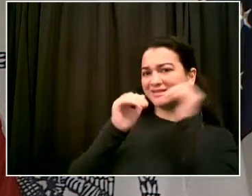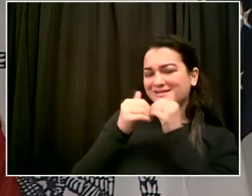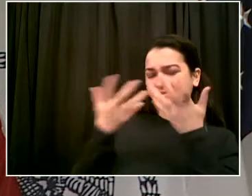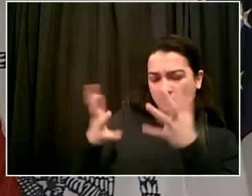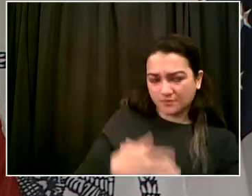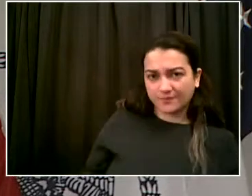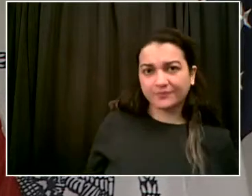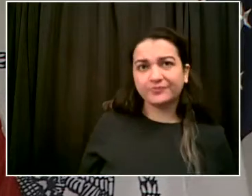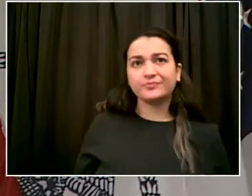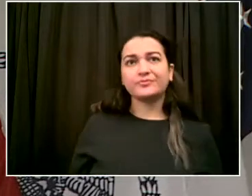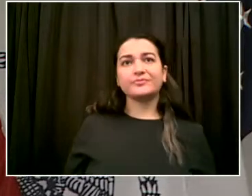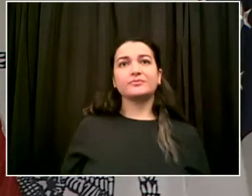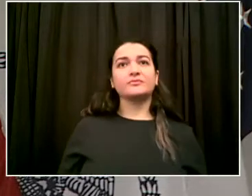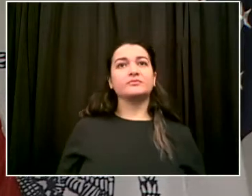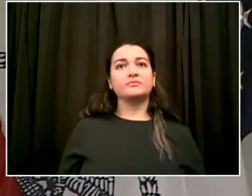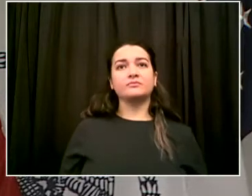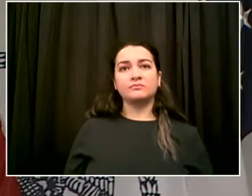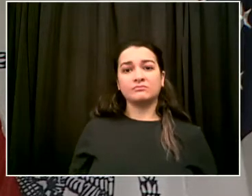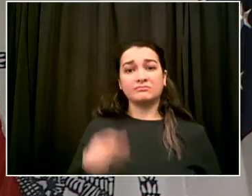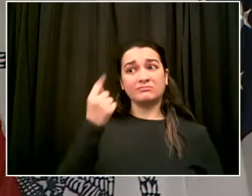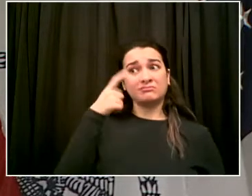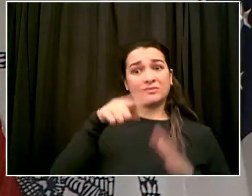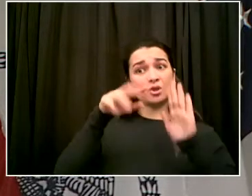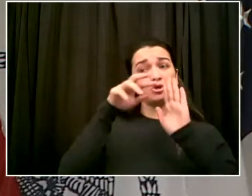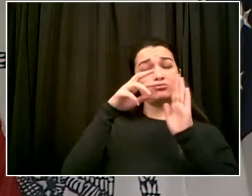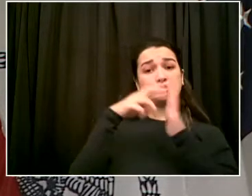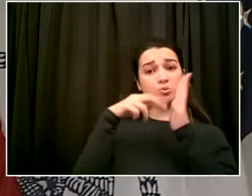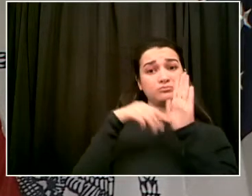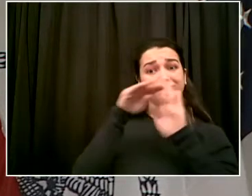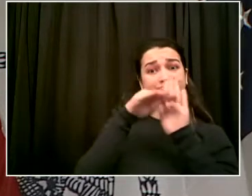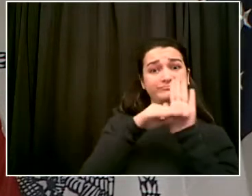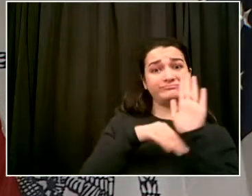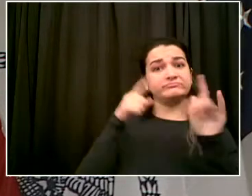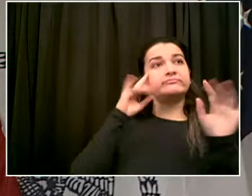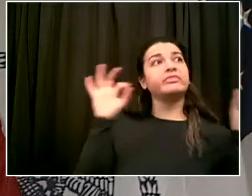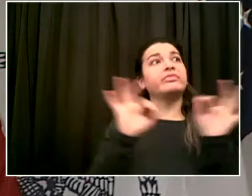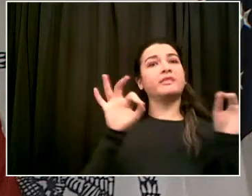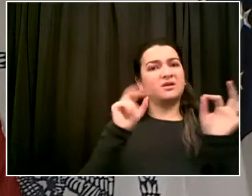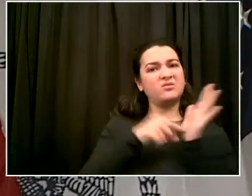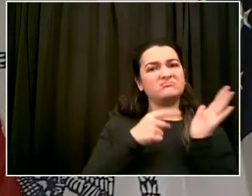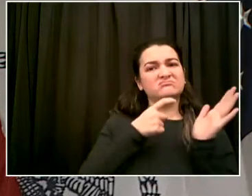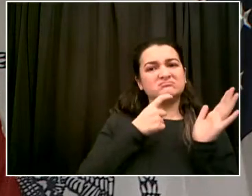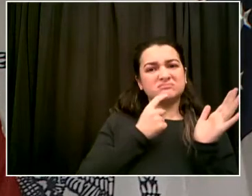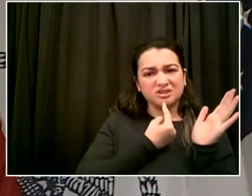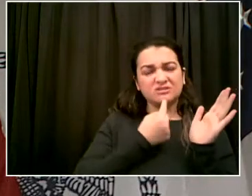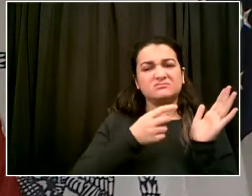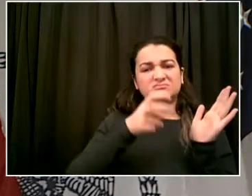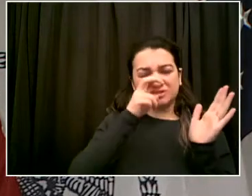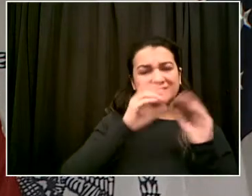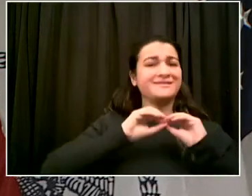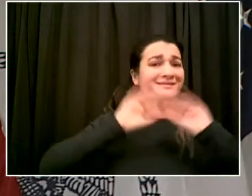THAT'S GOING TO GIVE THE PUBLIC CONFIDENCE ANND LSAOO SEND A MESSAGE FOR NYPD